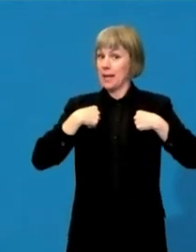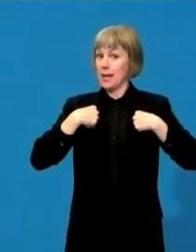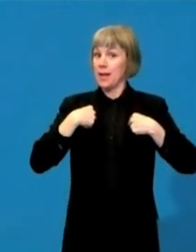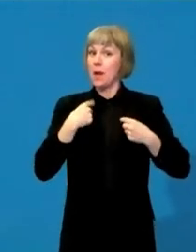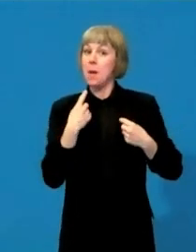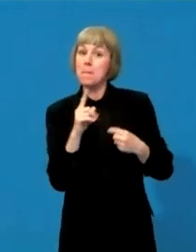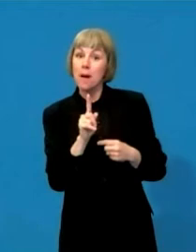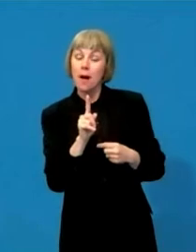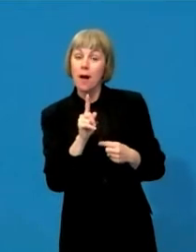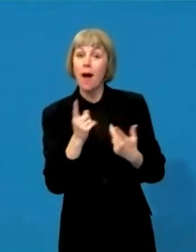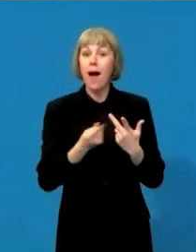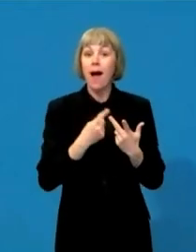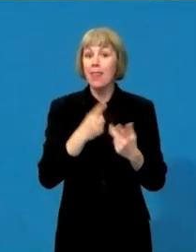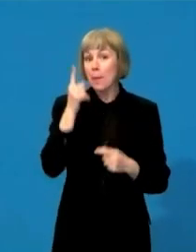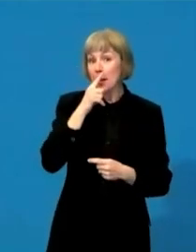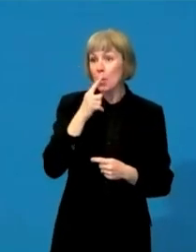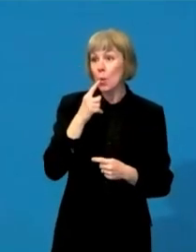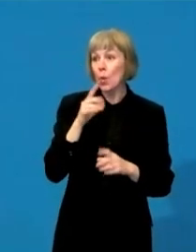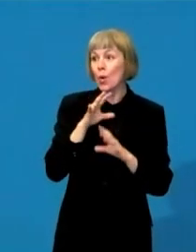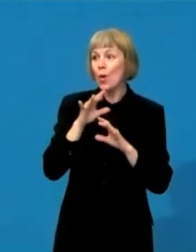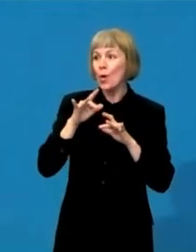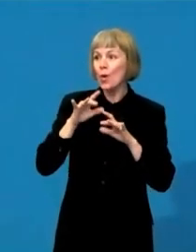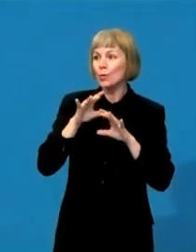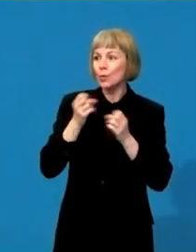I said before, someone that doesn't have the schooling that I've had, they probably